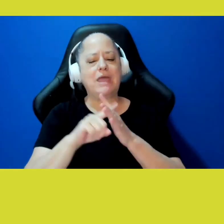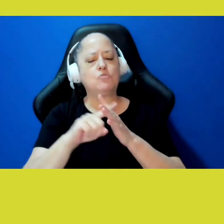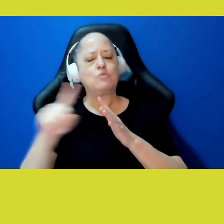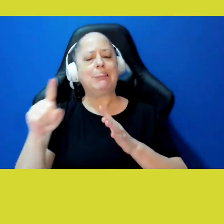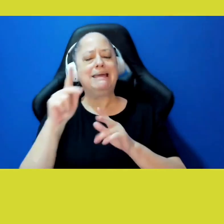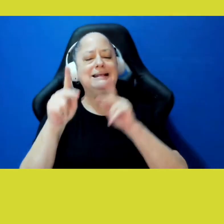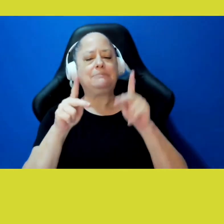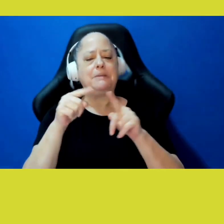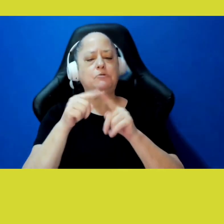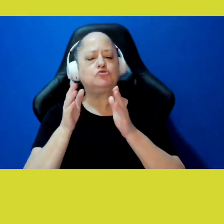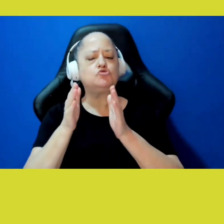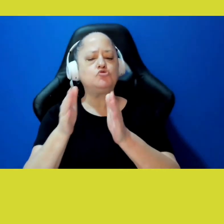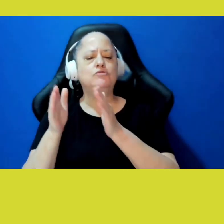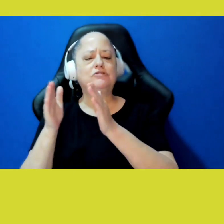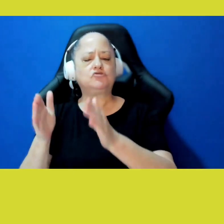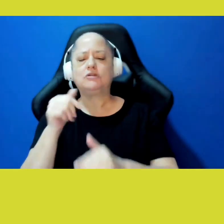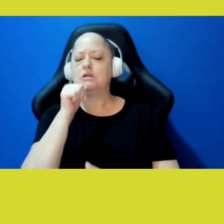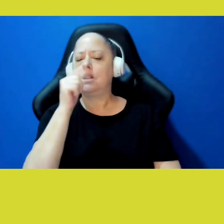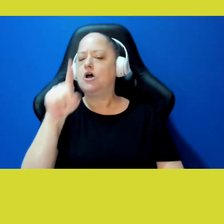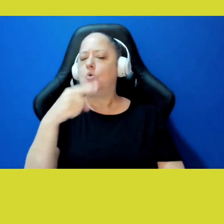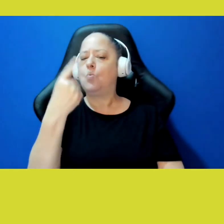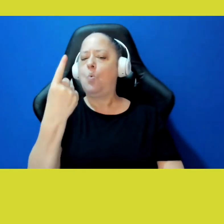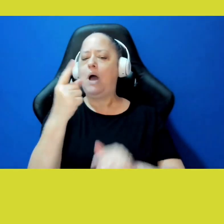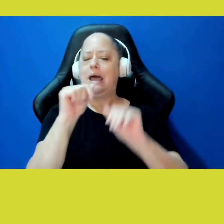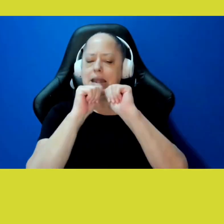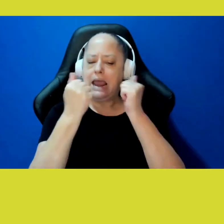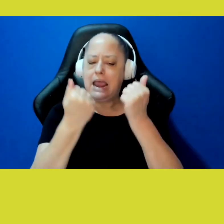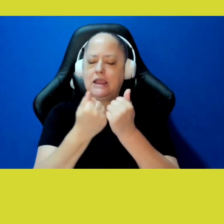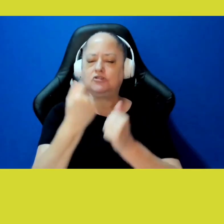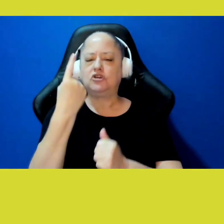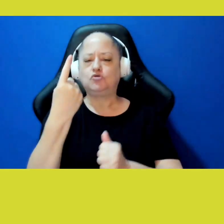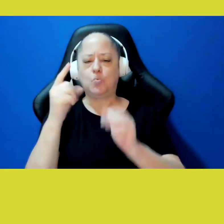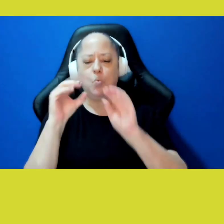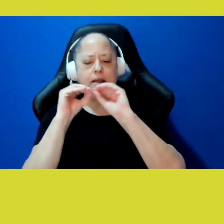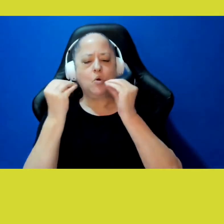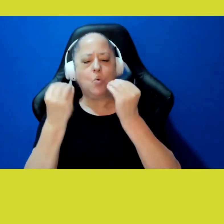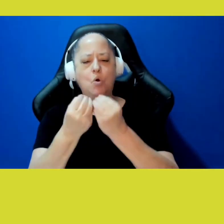it's not going to be one agency or just one organization that's going to address homelessness.